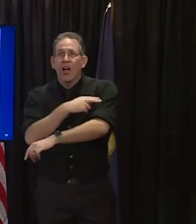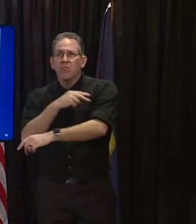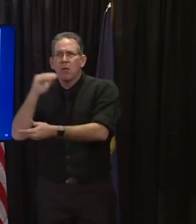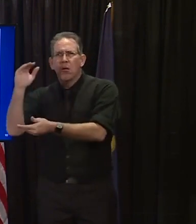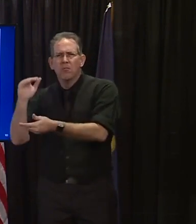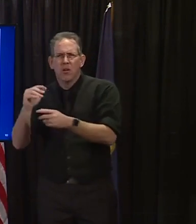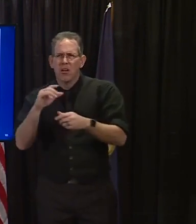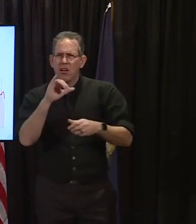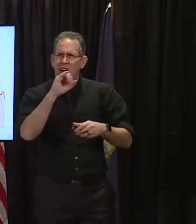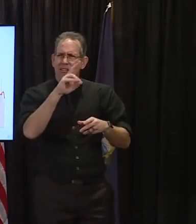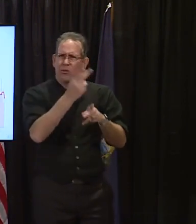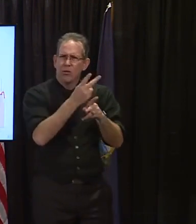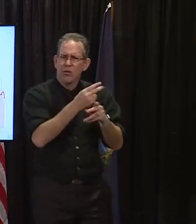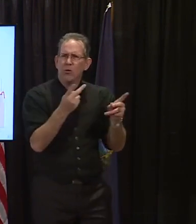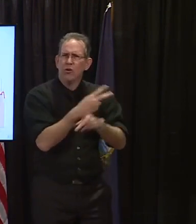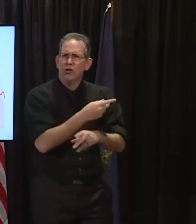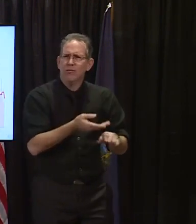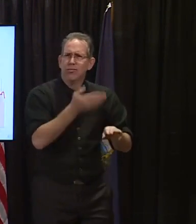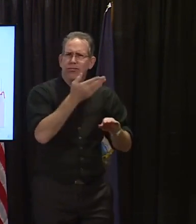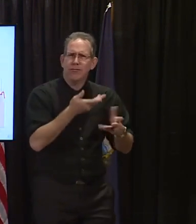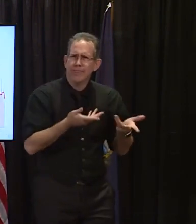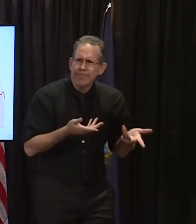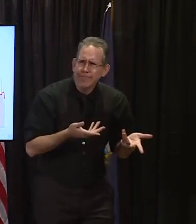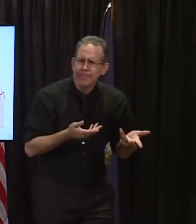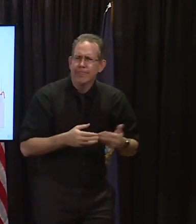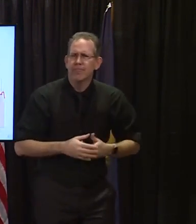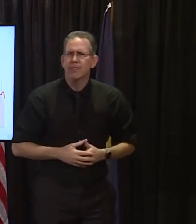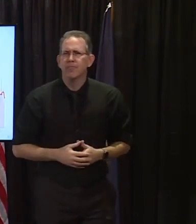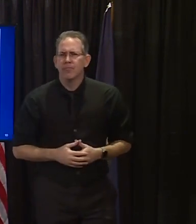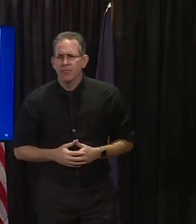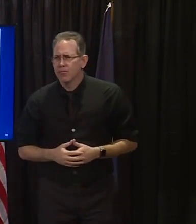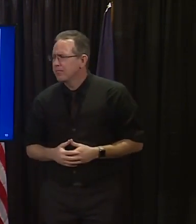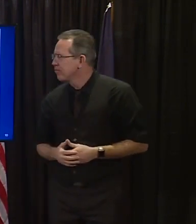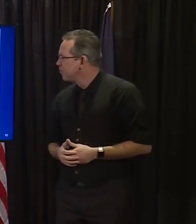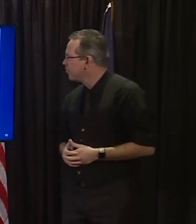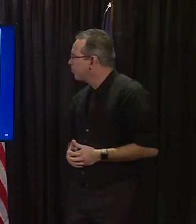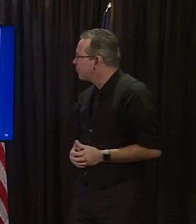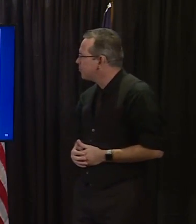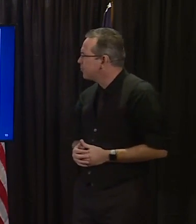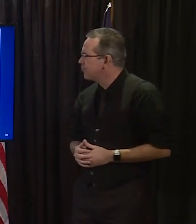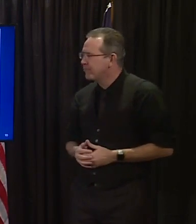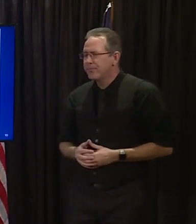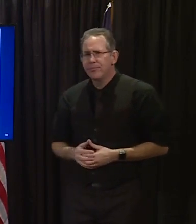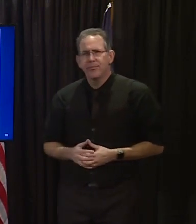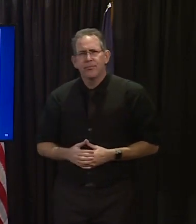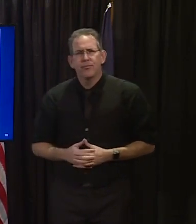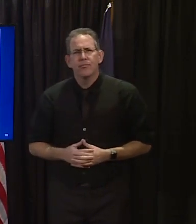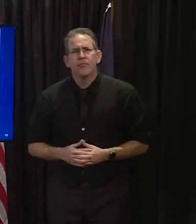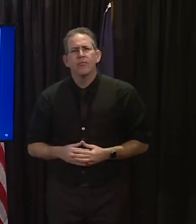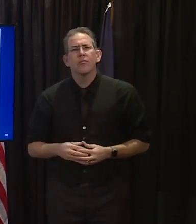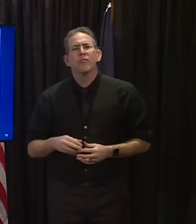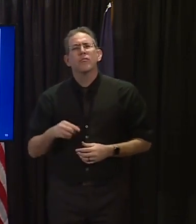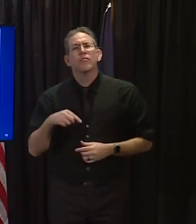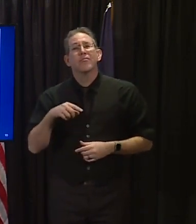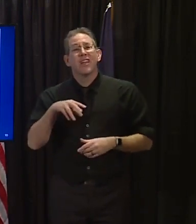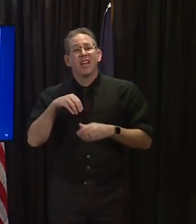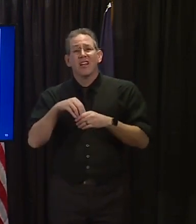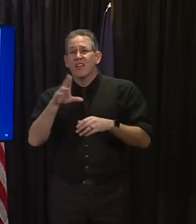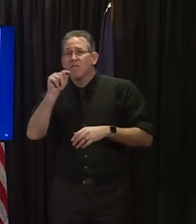Also, jurisdictions that have had really high booster uptake have seemed to be able to keep the most severe illness like I see us and deaths under